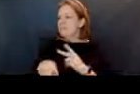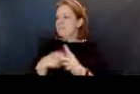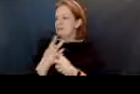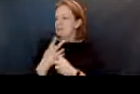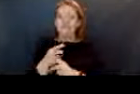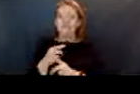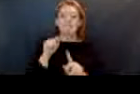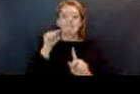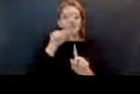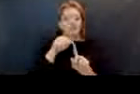been here in Boise.